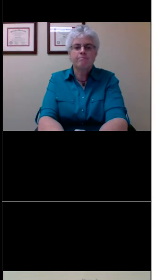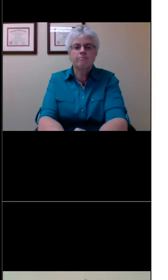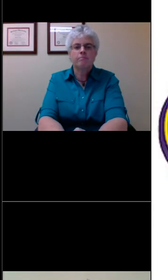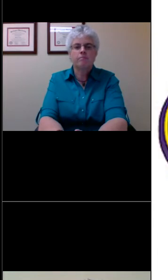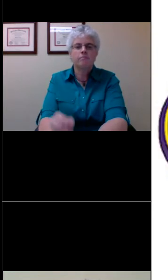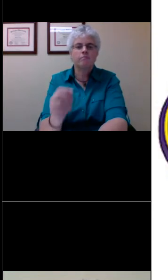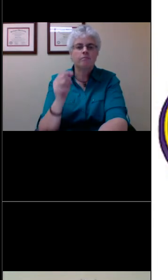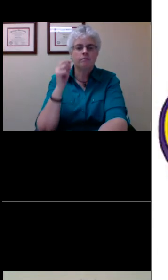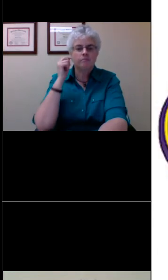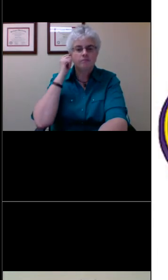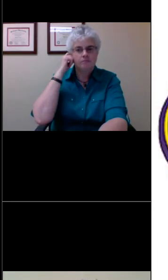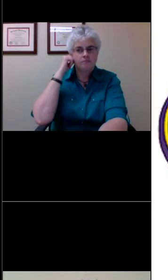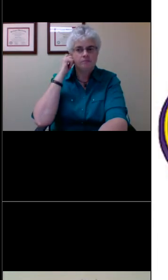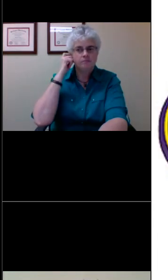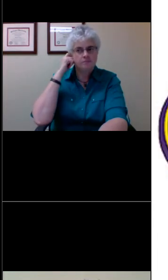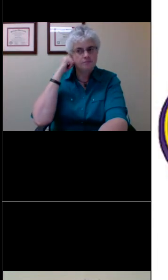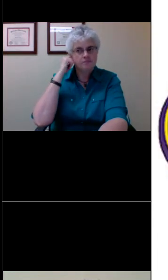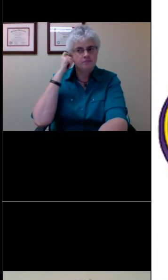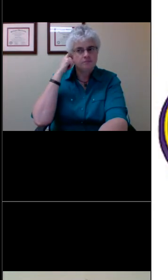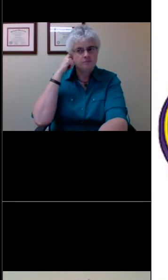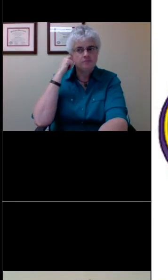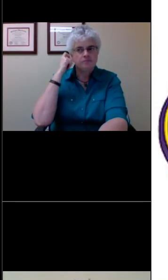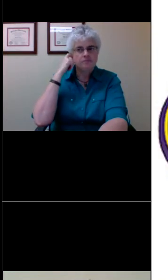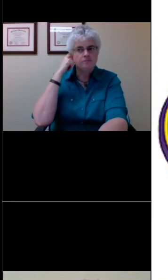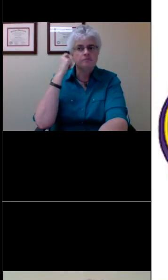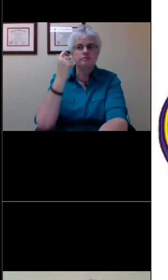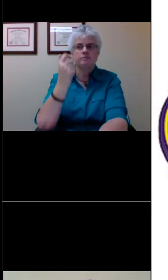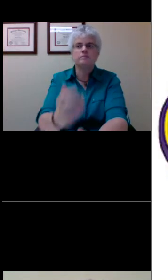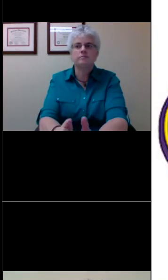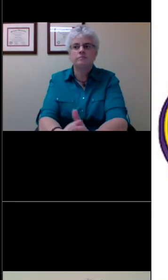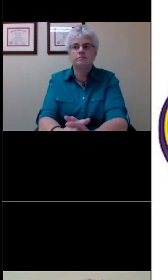patreon to follow us for free and get lots of really cool free resources and